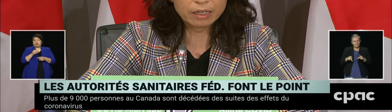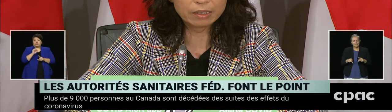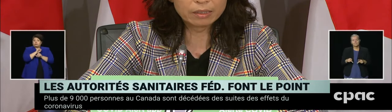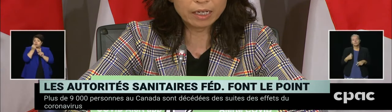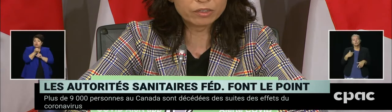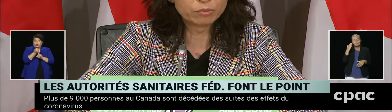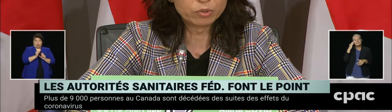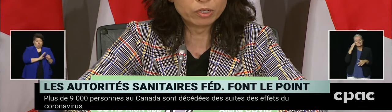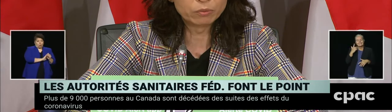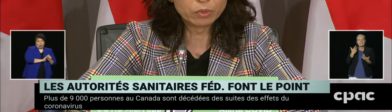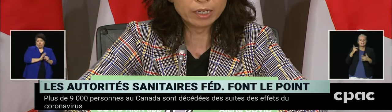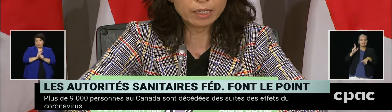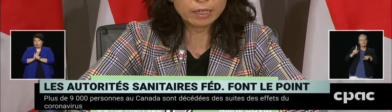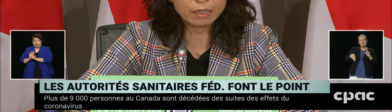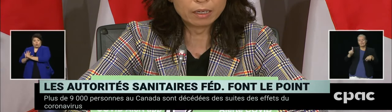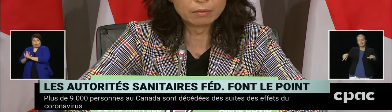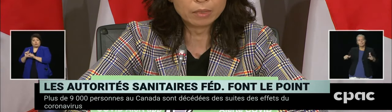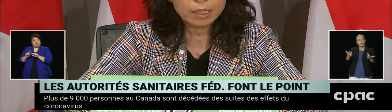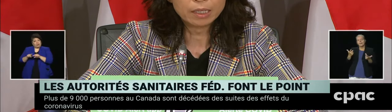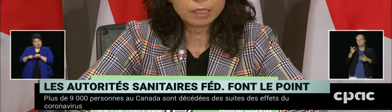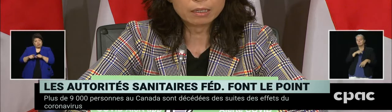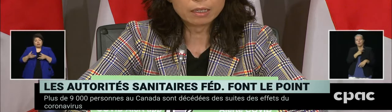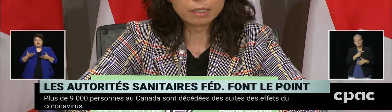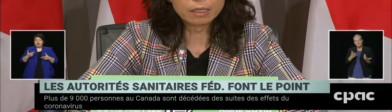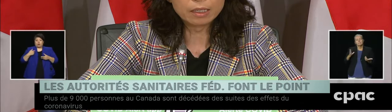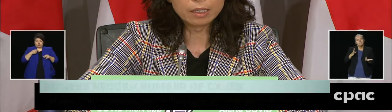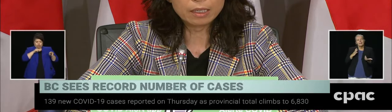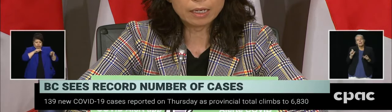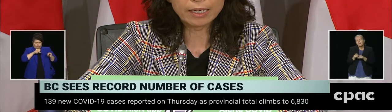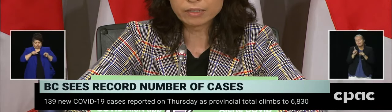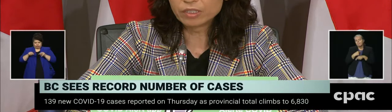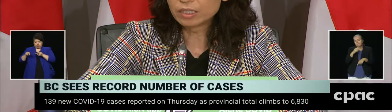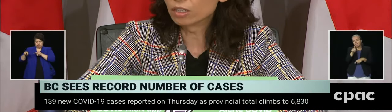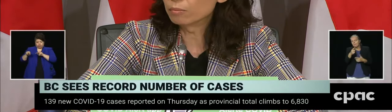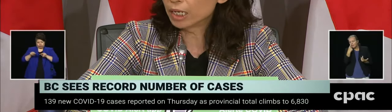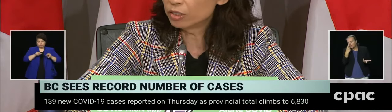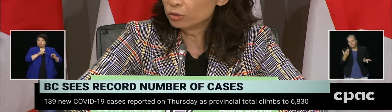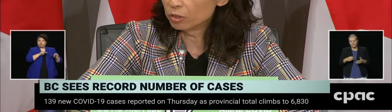SO AGAIN IT IS DEPENDENT ON THE